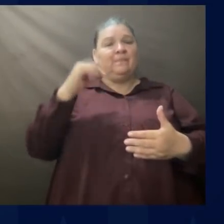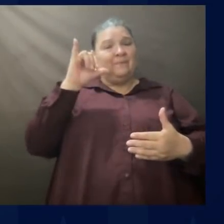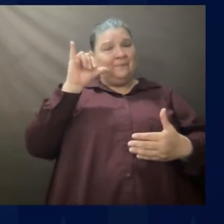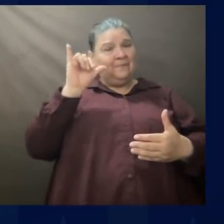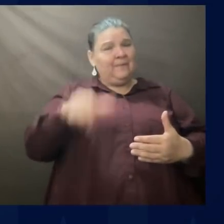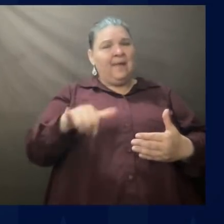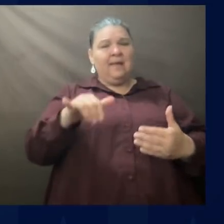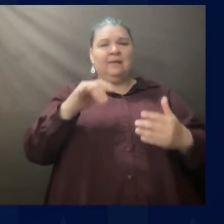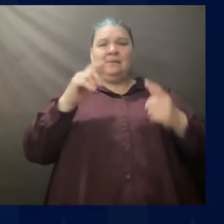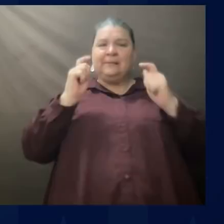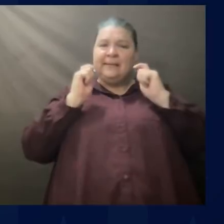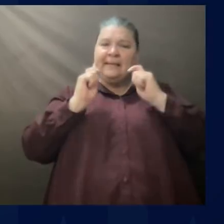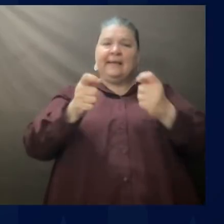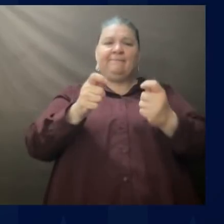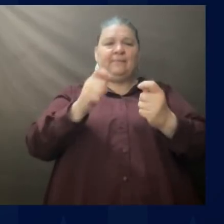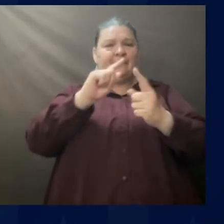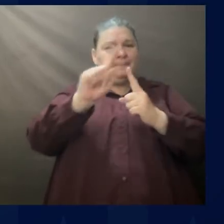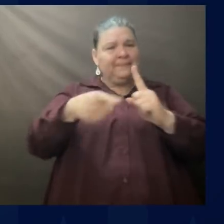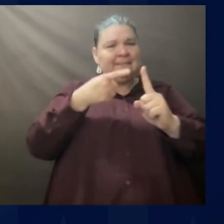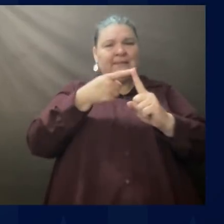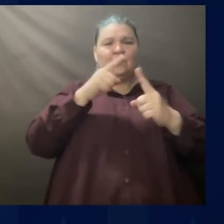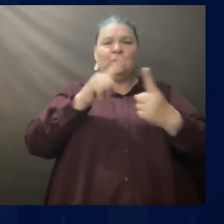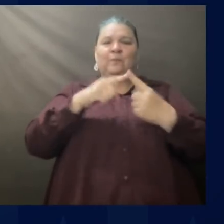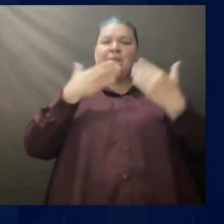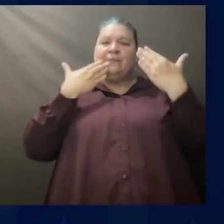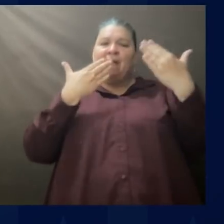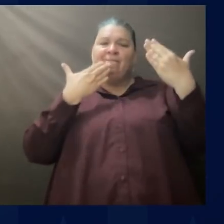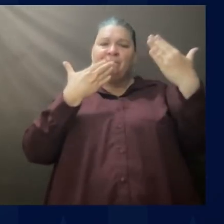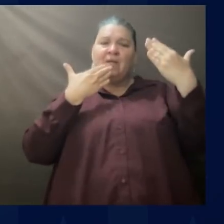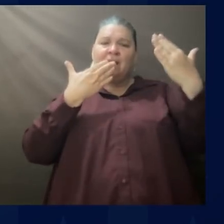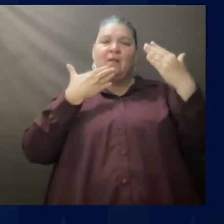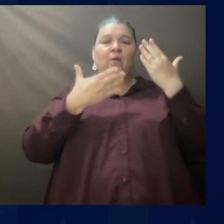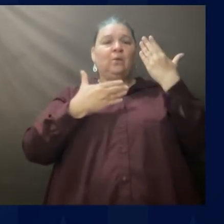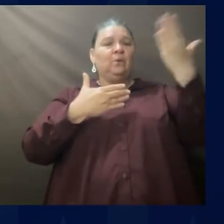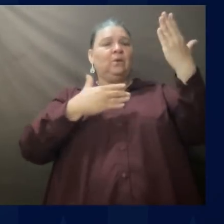Lord, they call out to us to choose wisely in our endeavors.